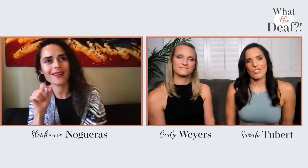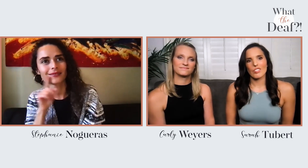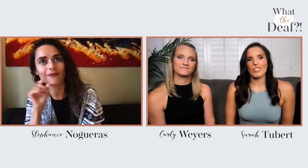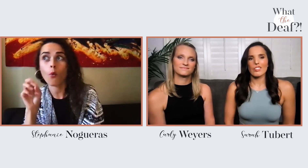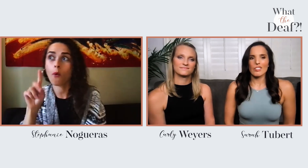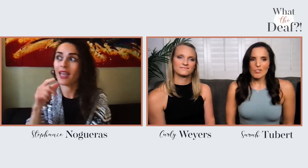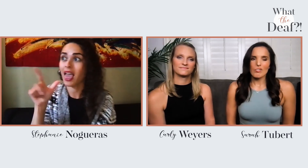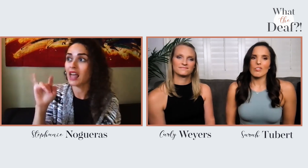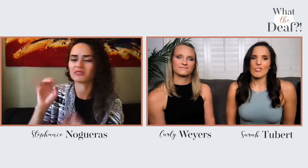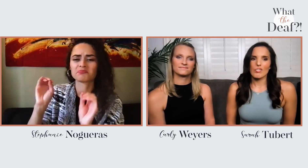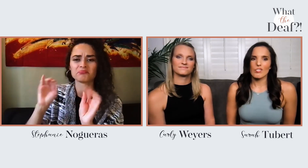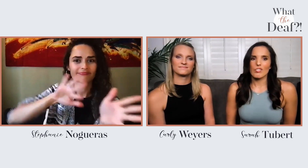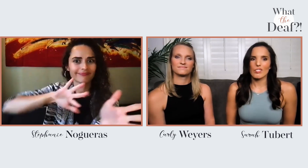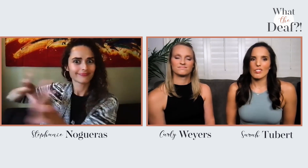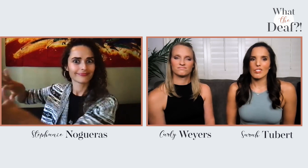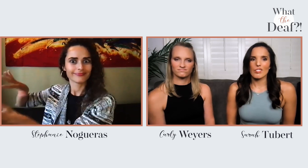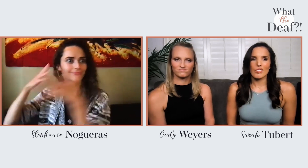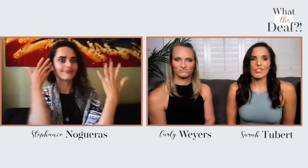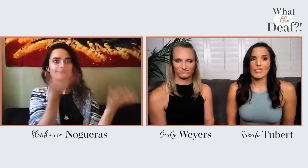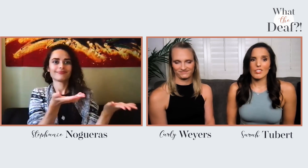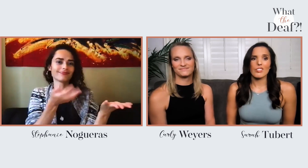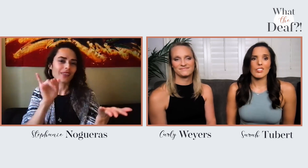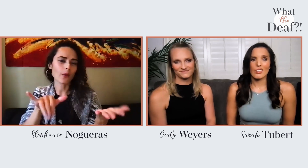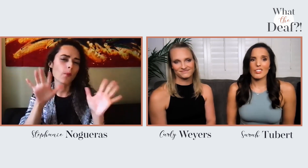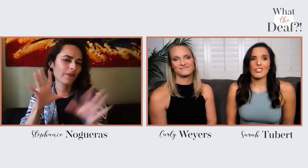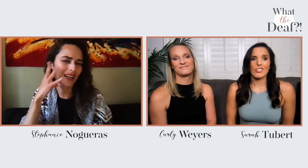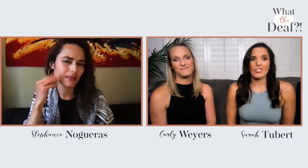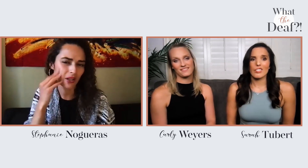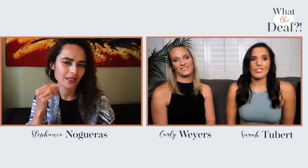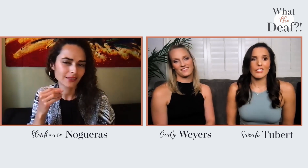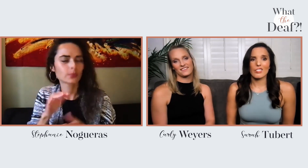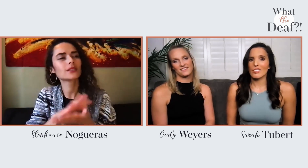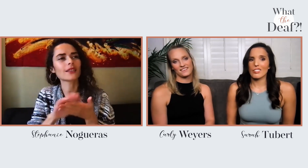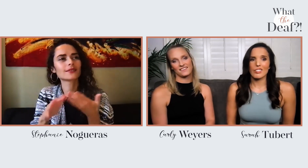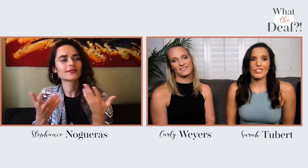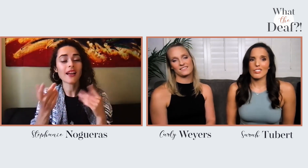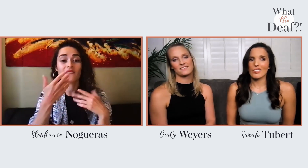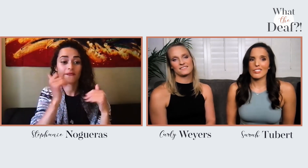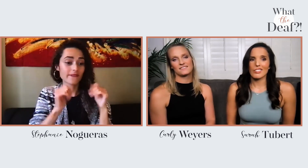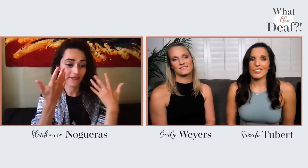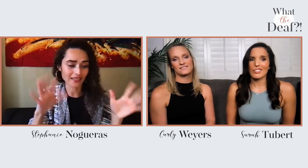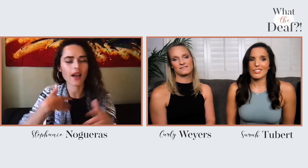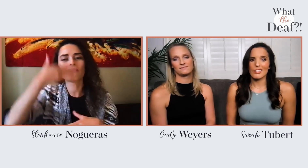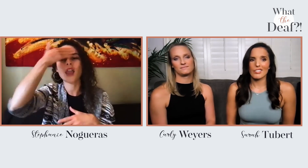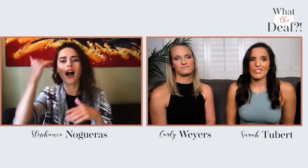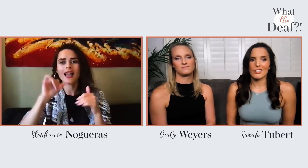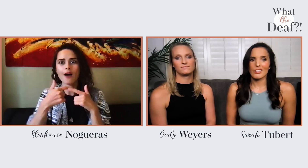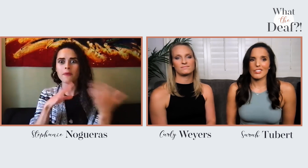or a deaf woman or a deaf Latinx woman. Like, it was great to have that experience. It was so nice, and once that was done,